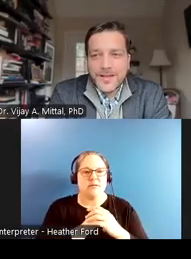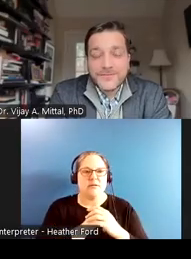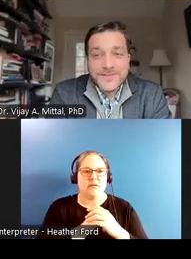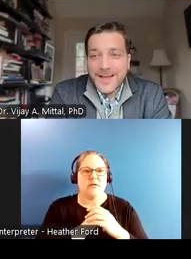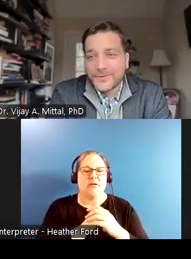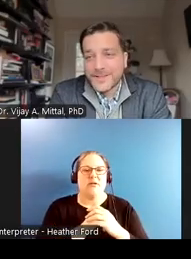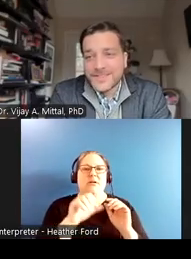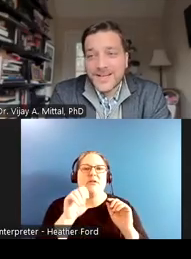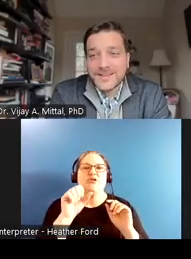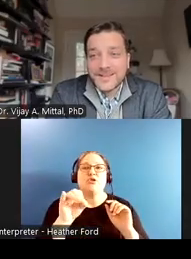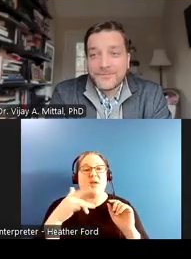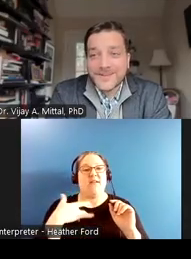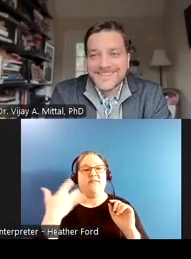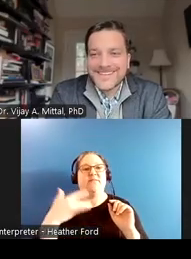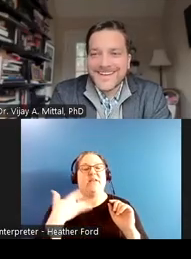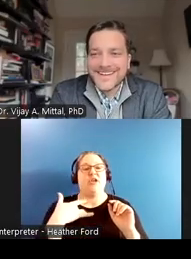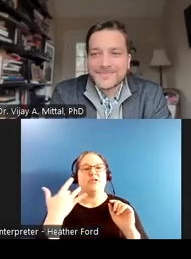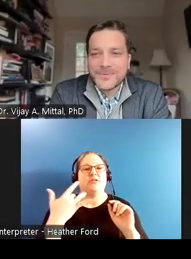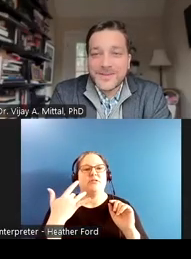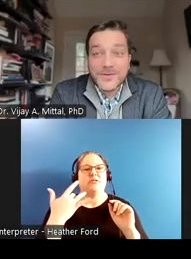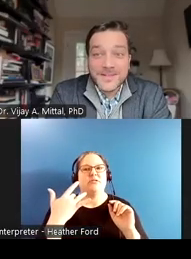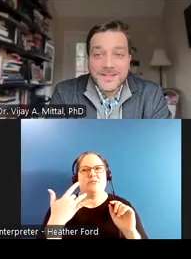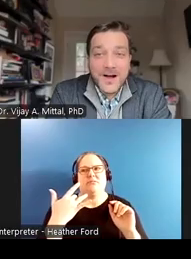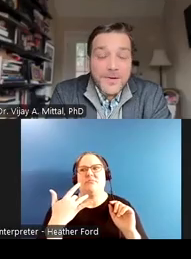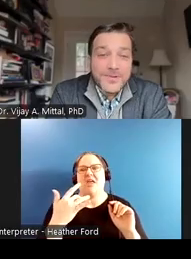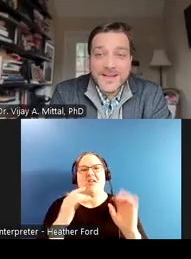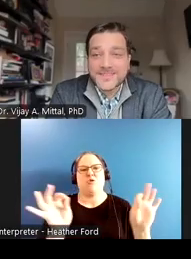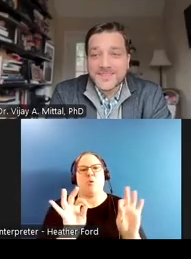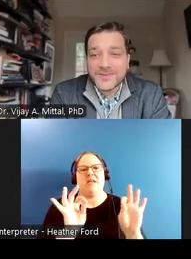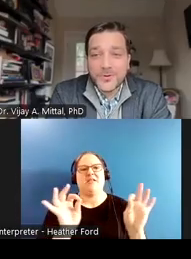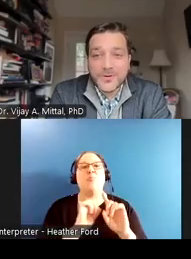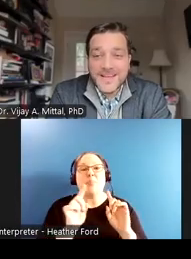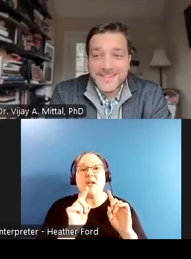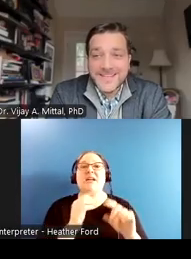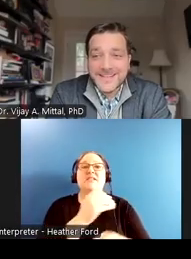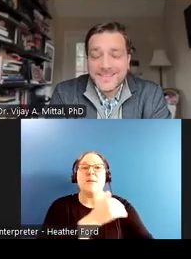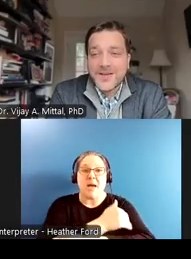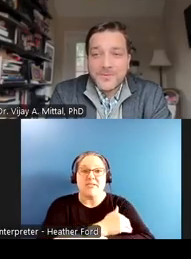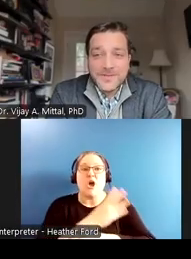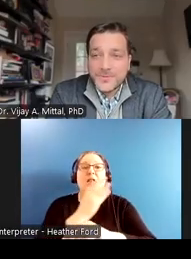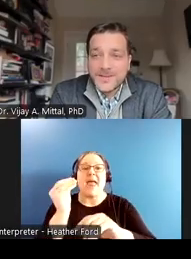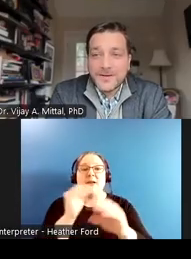it feels effort to effortless to us, but we know that it's a complex and coordinated dance between